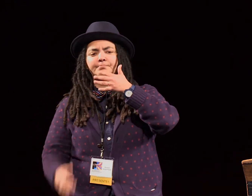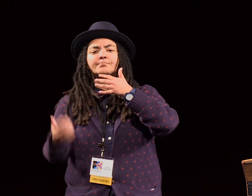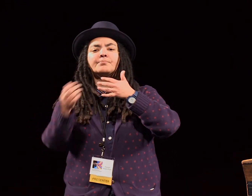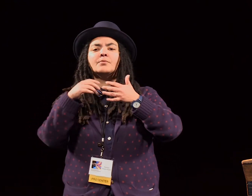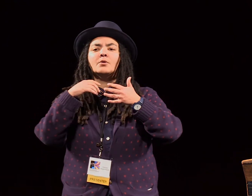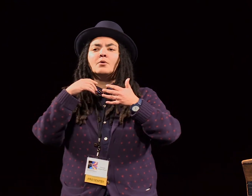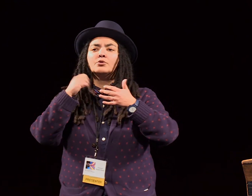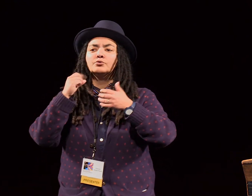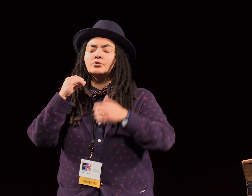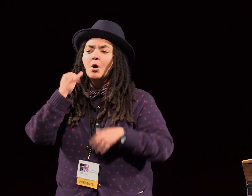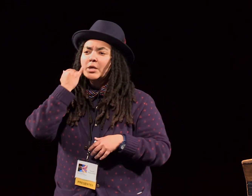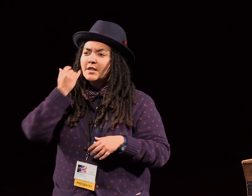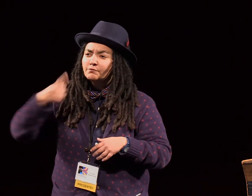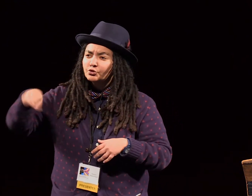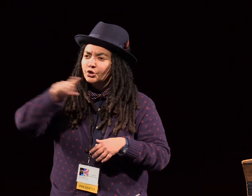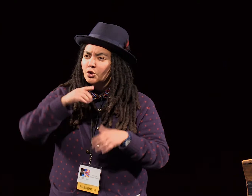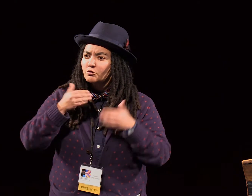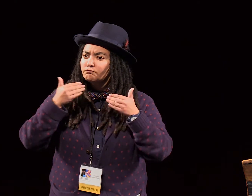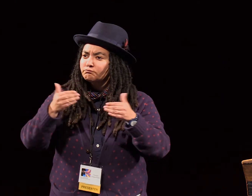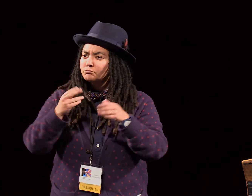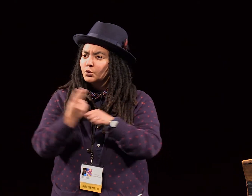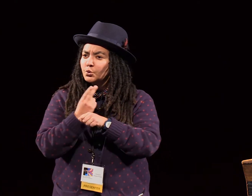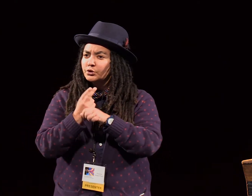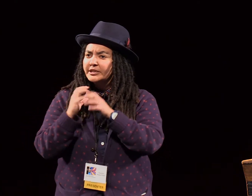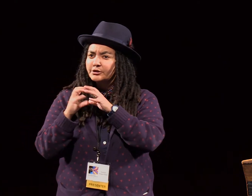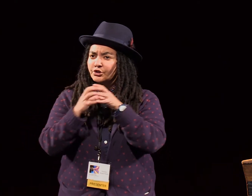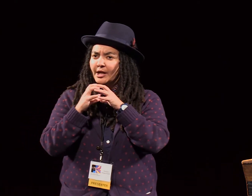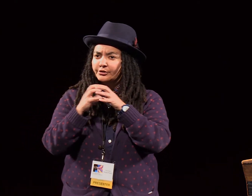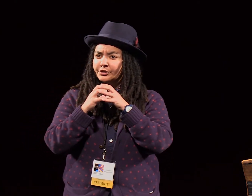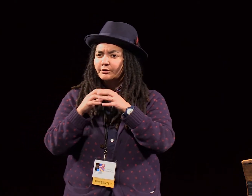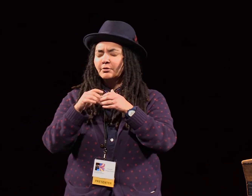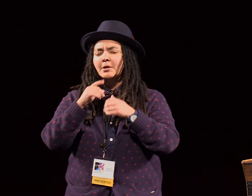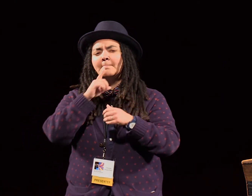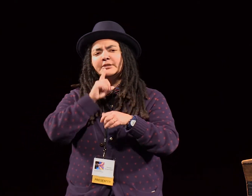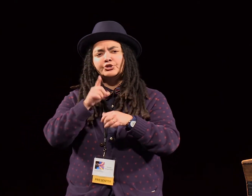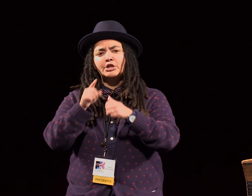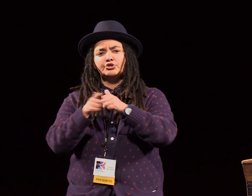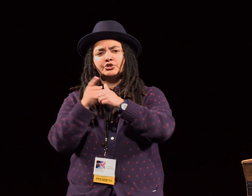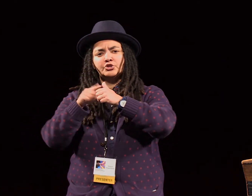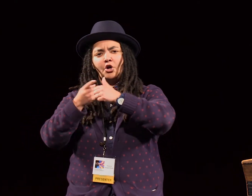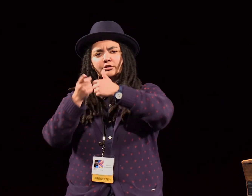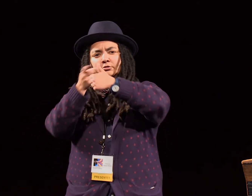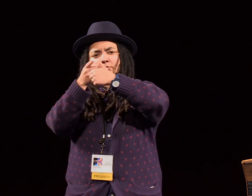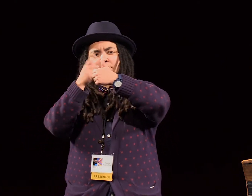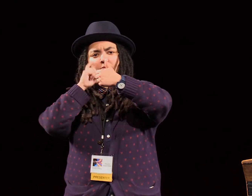and then so on and so forth. So, when you're talking about intersectionality,